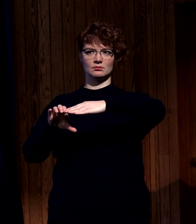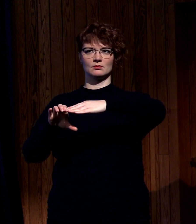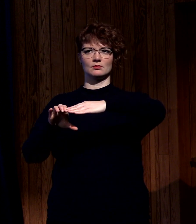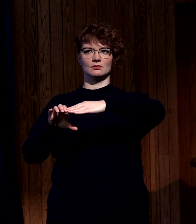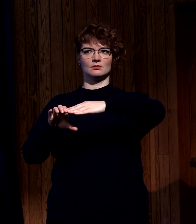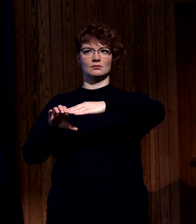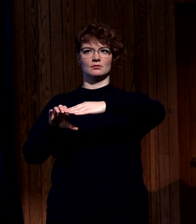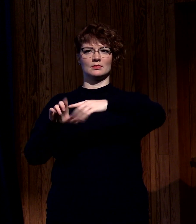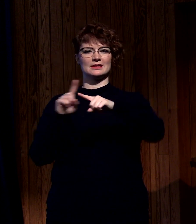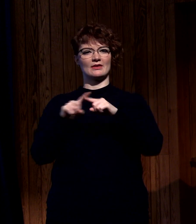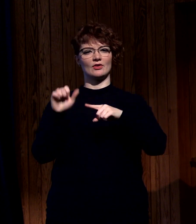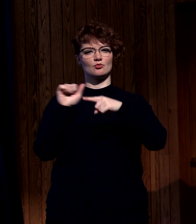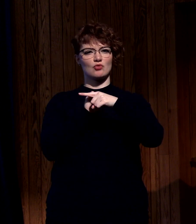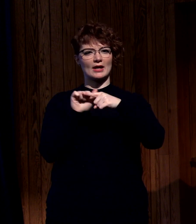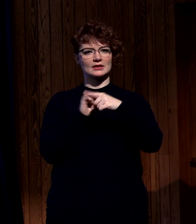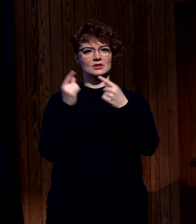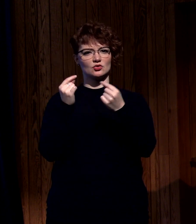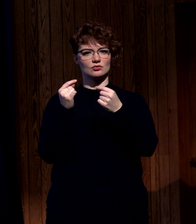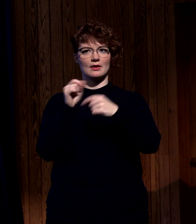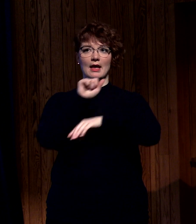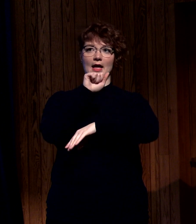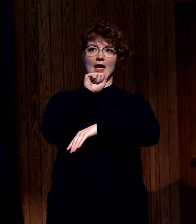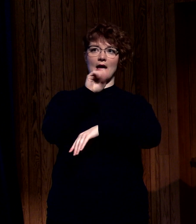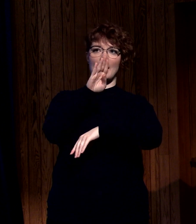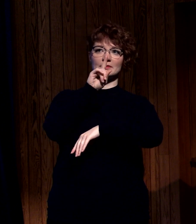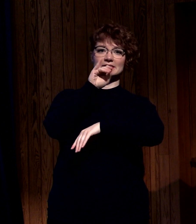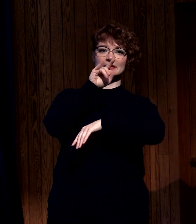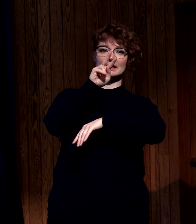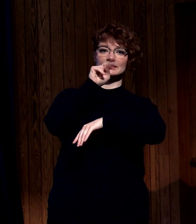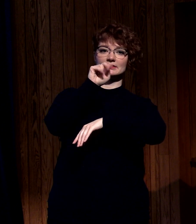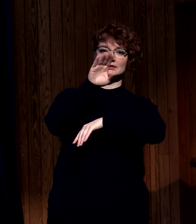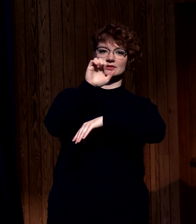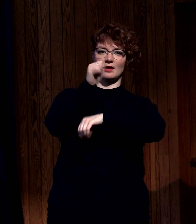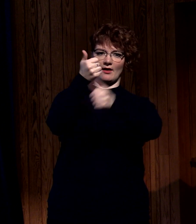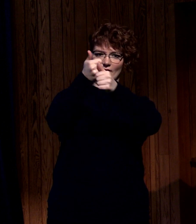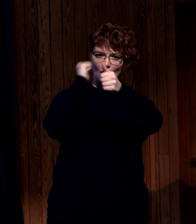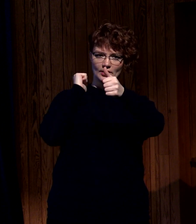practices of abstinence and engagement, and also practices